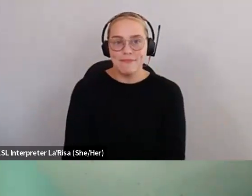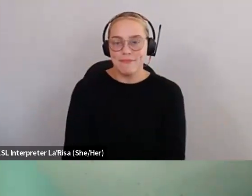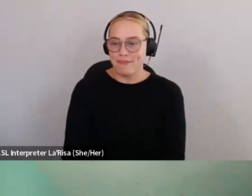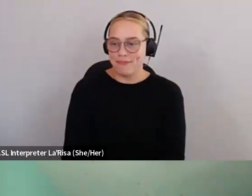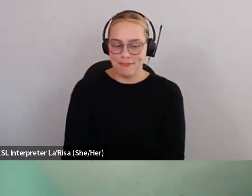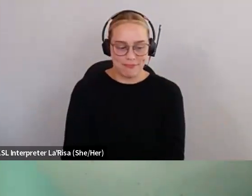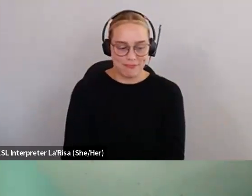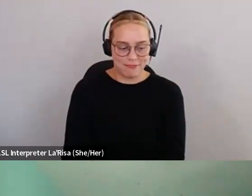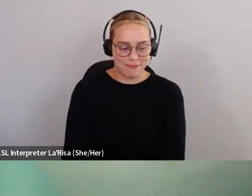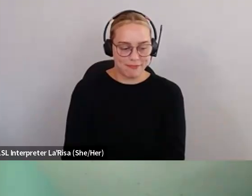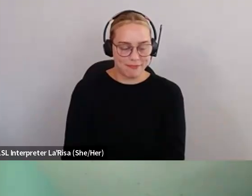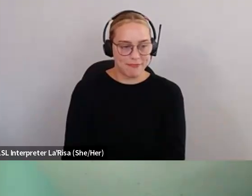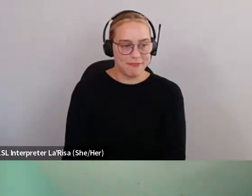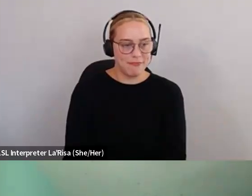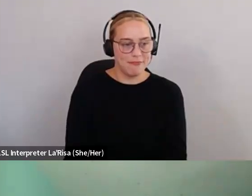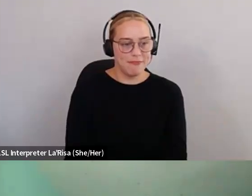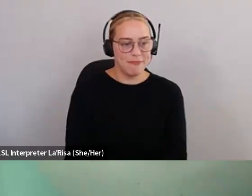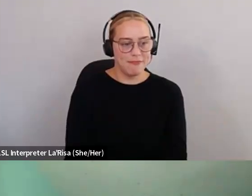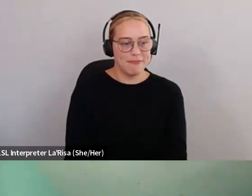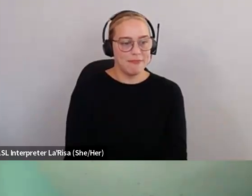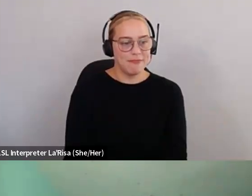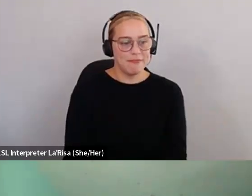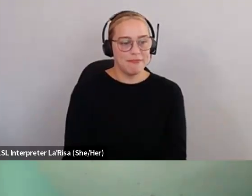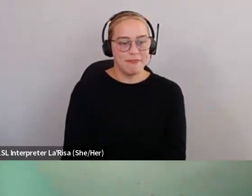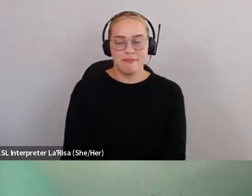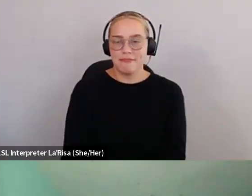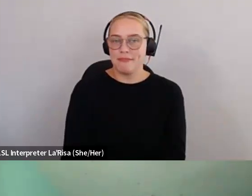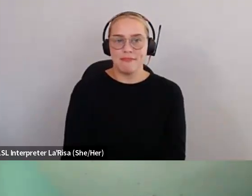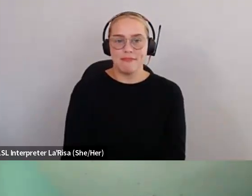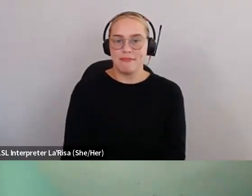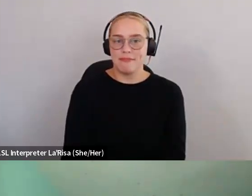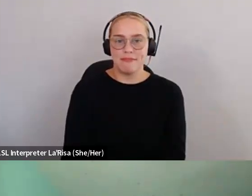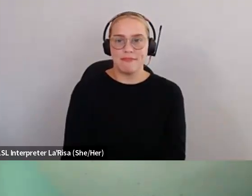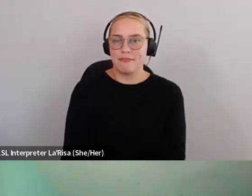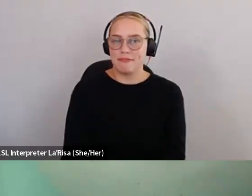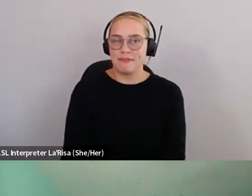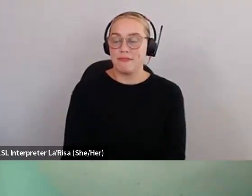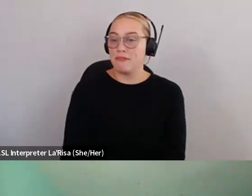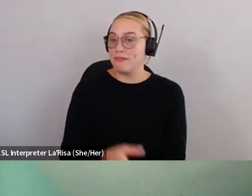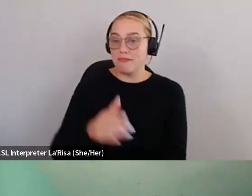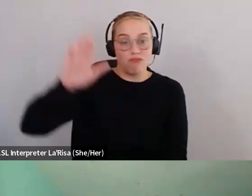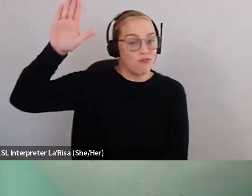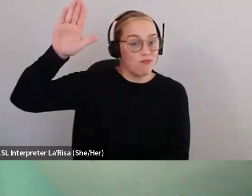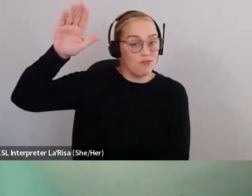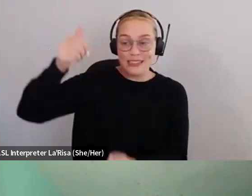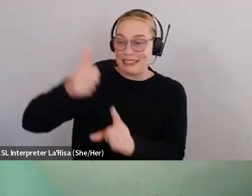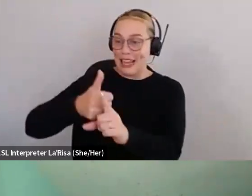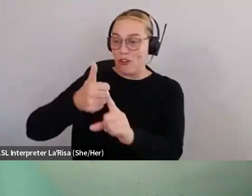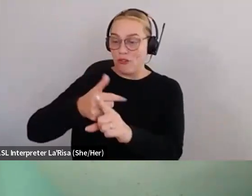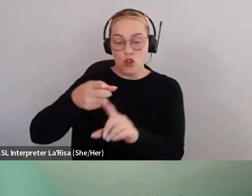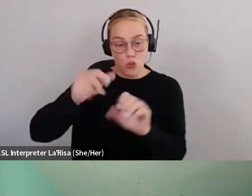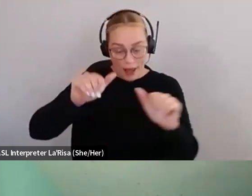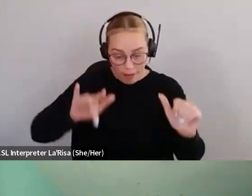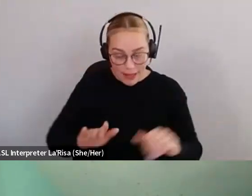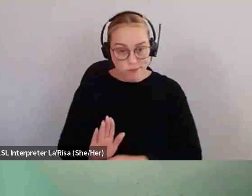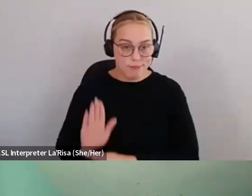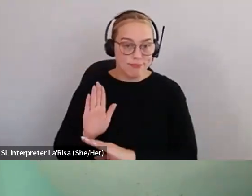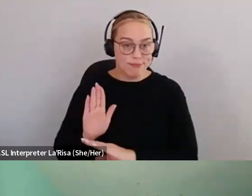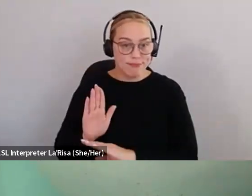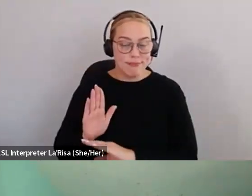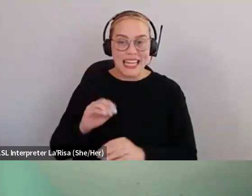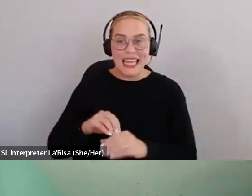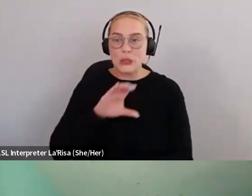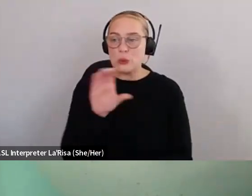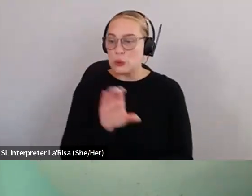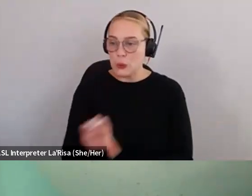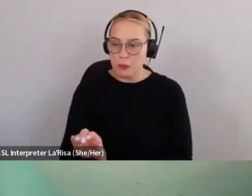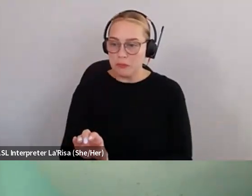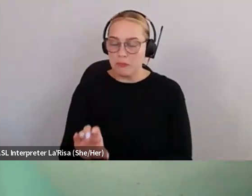on this?